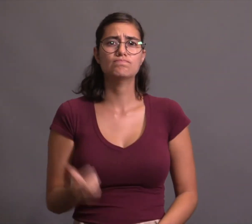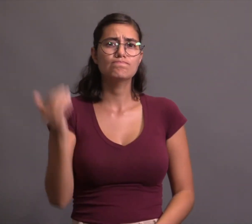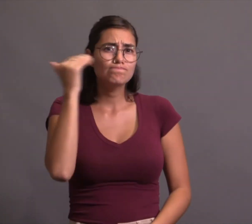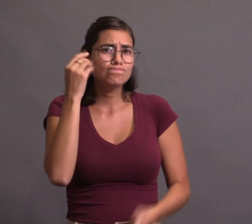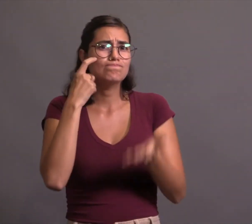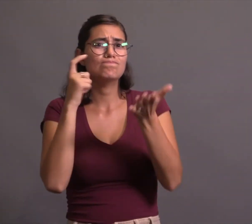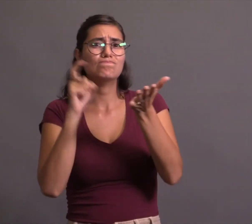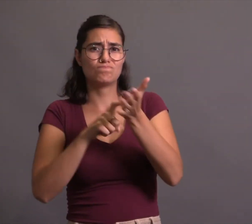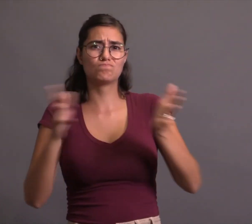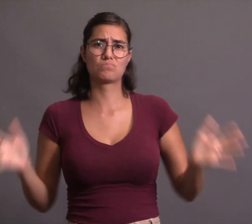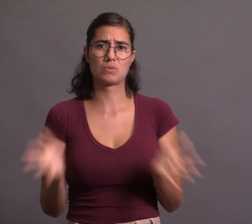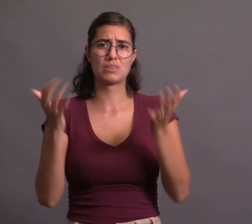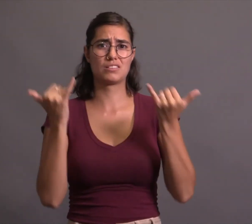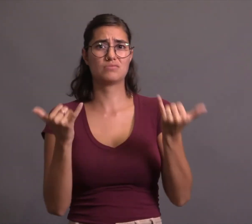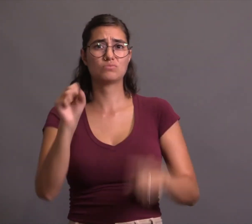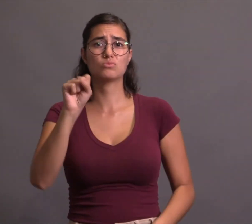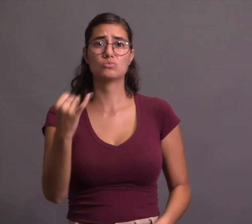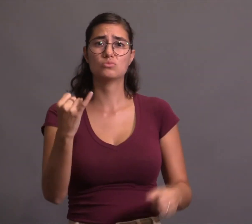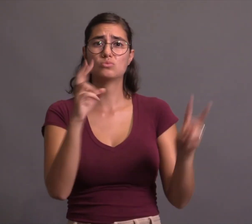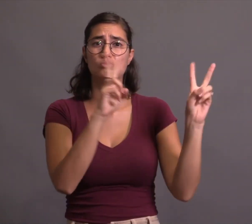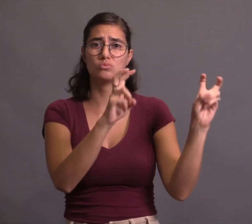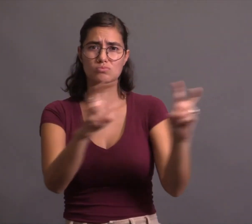Acknowledge and promote current social justice issues.